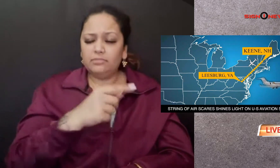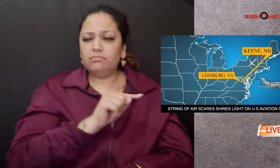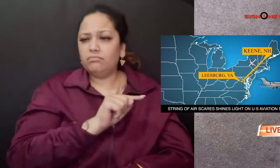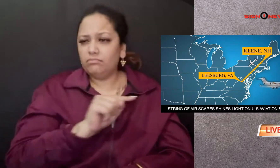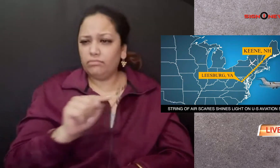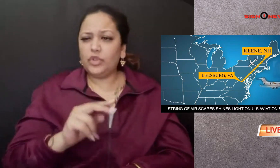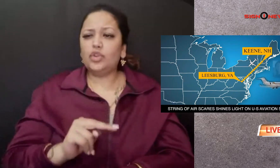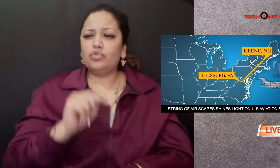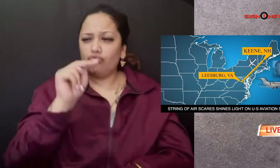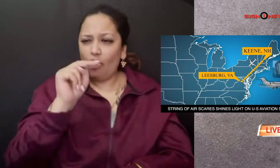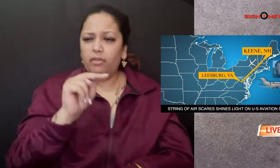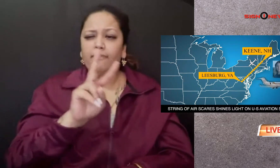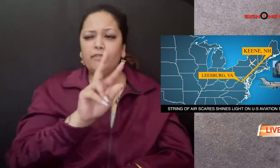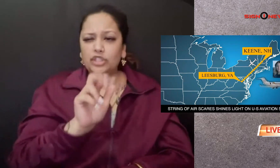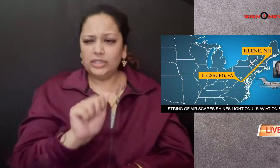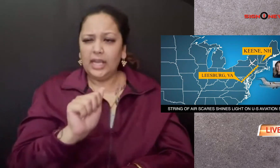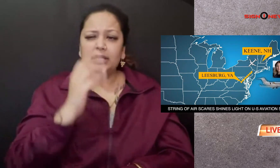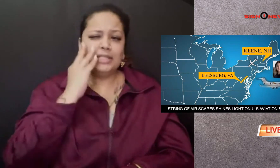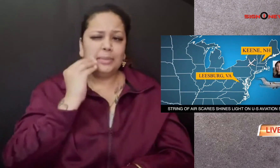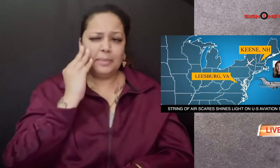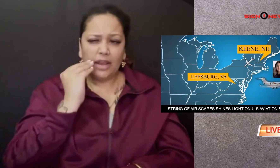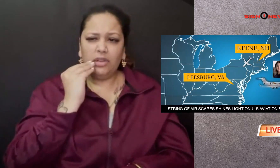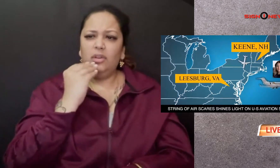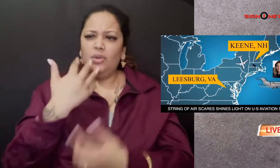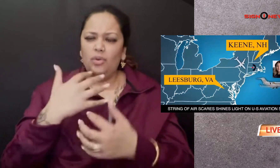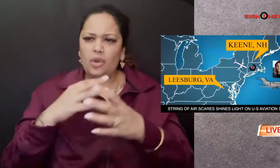Virginia experience severe turbulence.